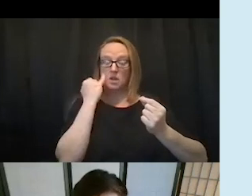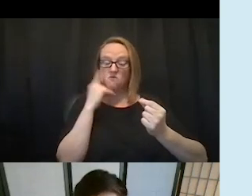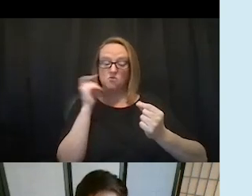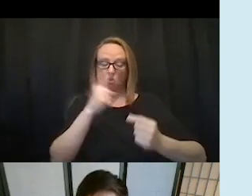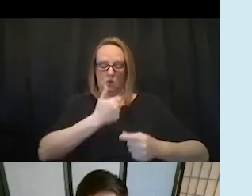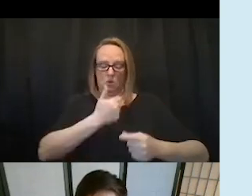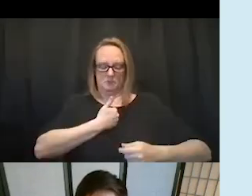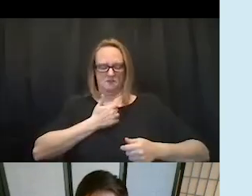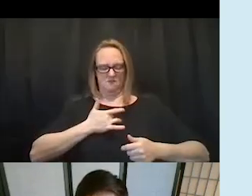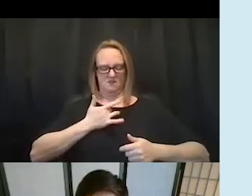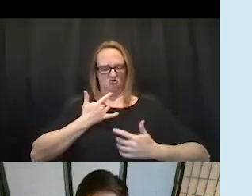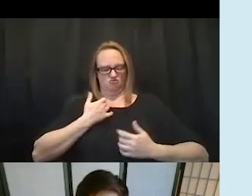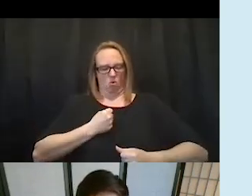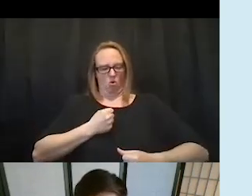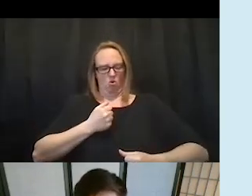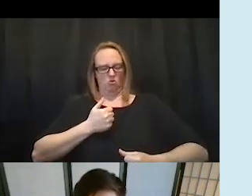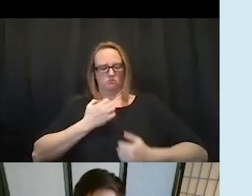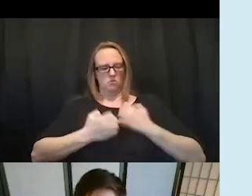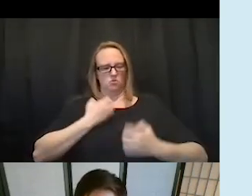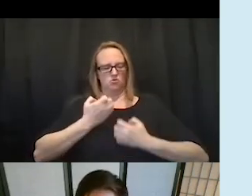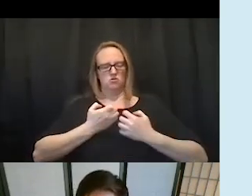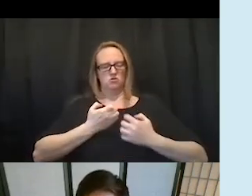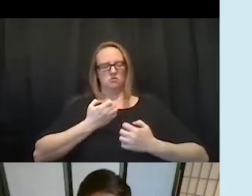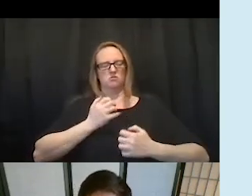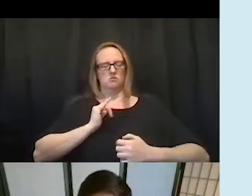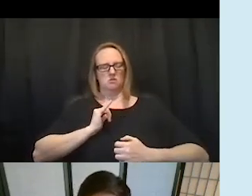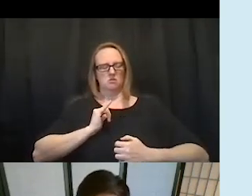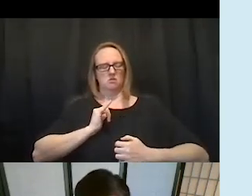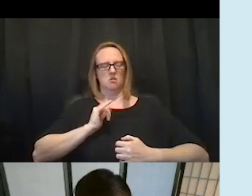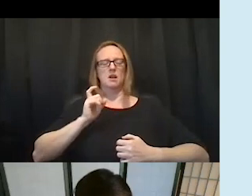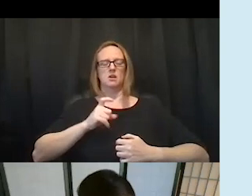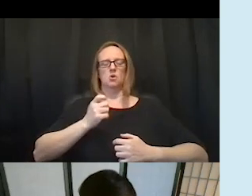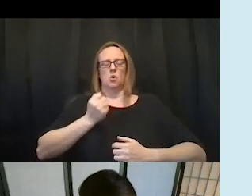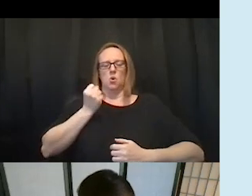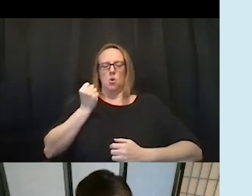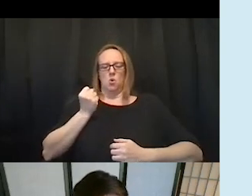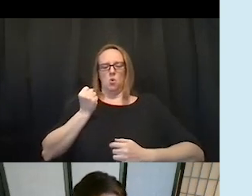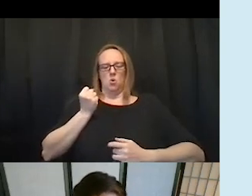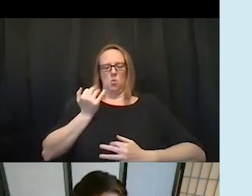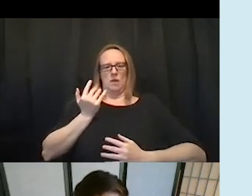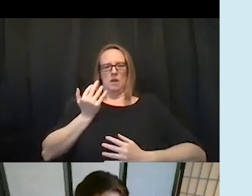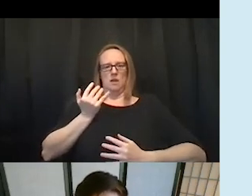yourself feeling a strong emotion or sensation just take a moment to pause- take a few moments